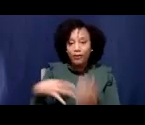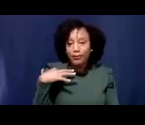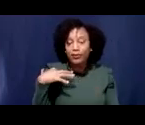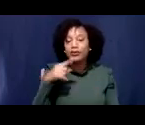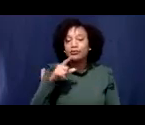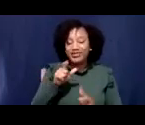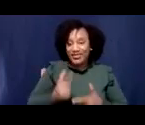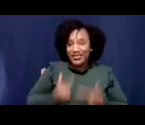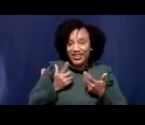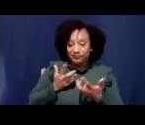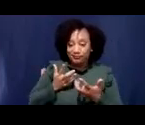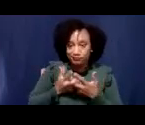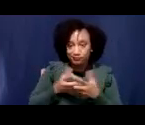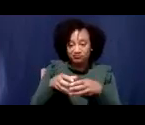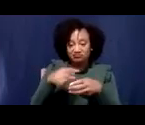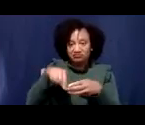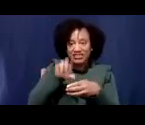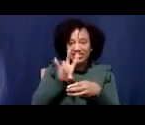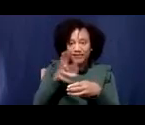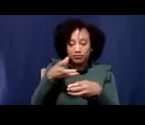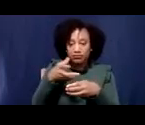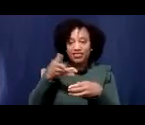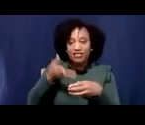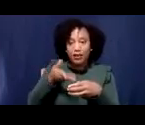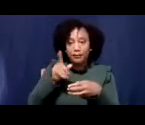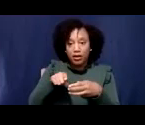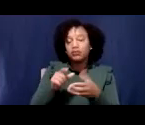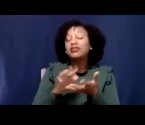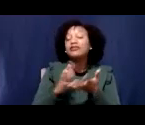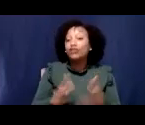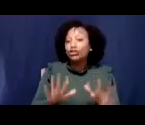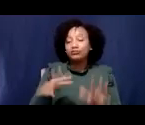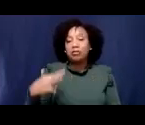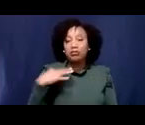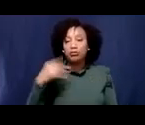within the seven-county region in order to be eligible for this grant program,